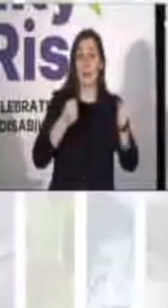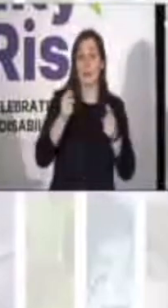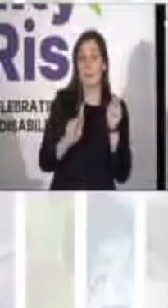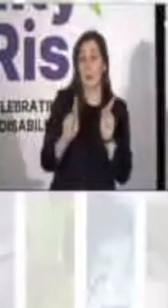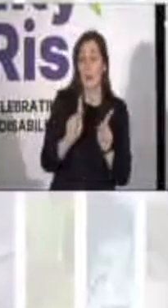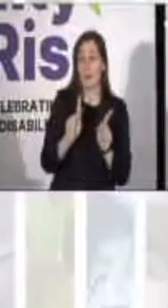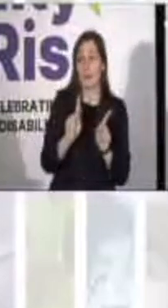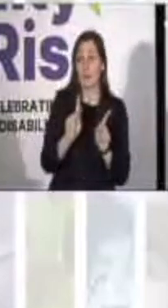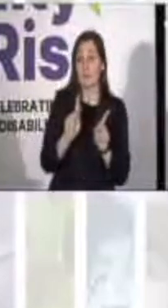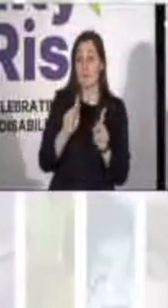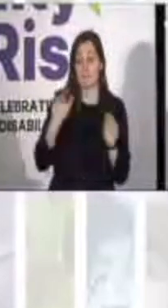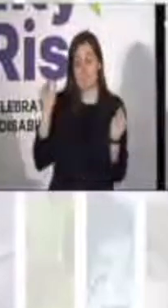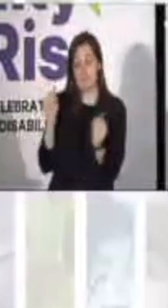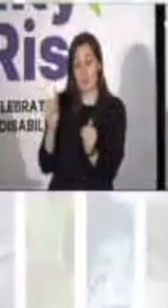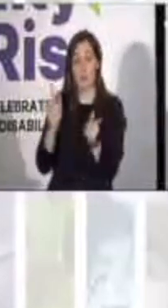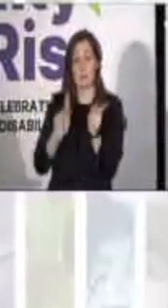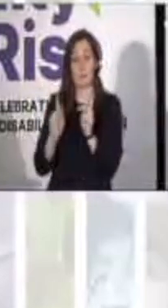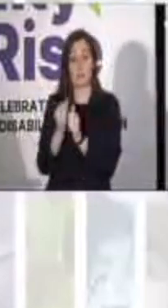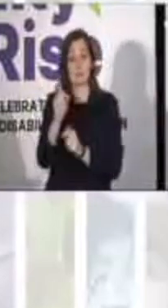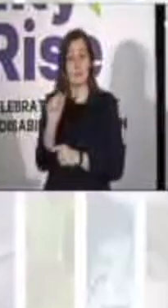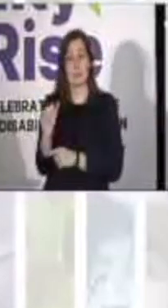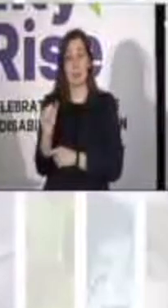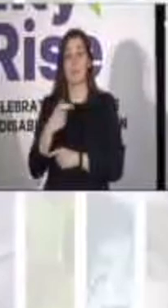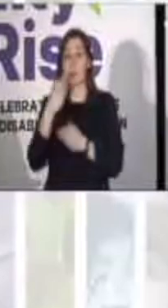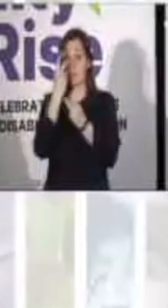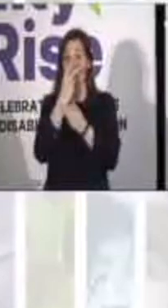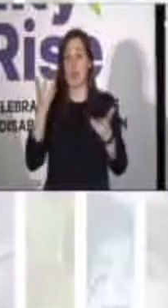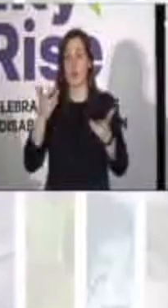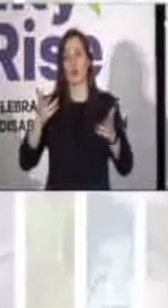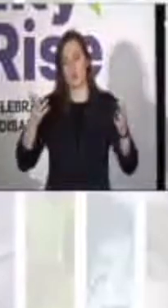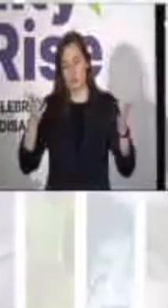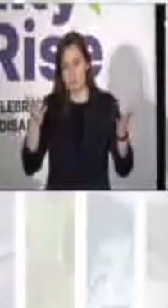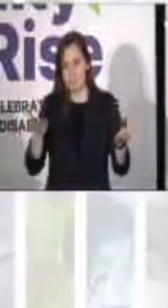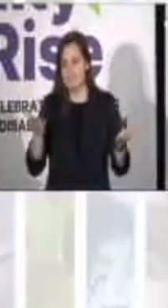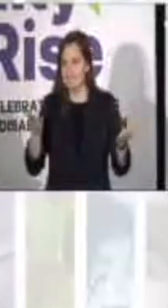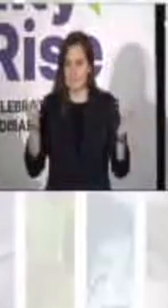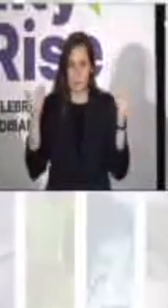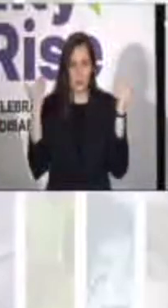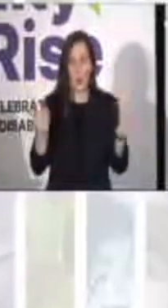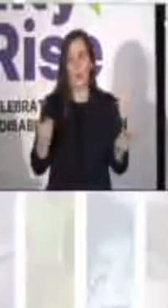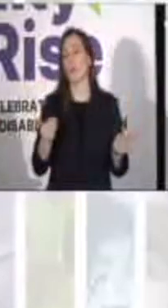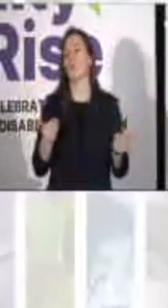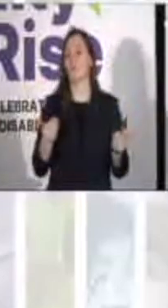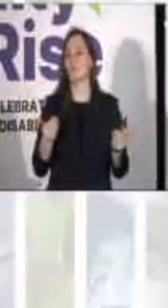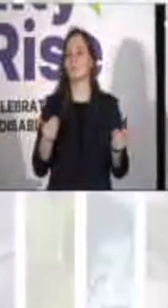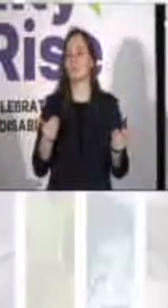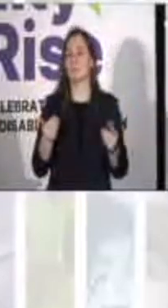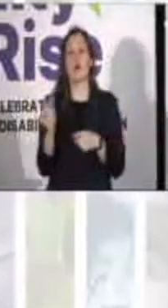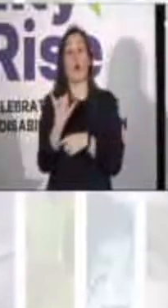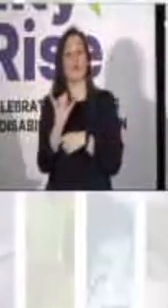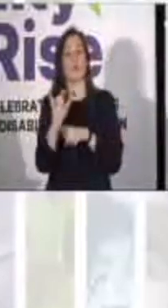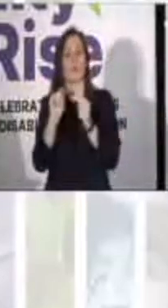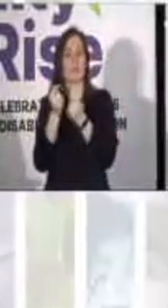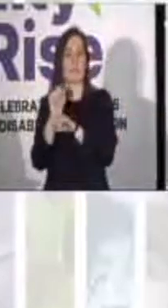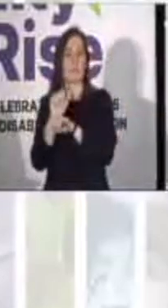I URGE YOU TO GO FOR IT AND I URGE YOU TO BRING TEAM WORK ALONG WITH YOU BY YOUR SIDE AS YOU GO THROUGH THE PROCESS.